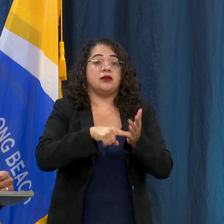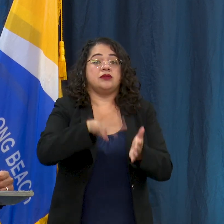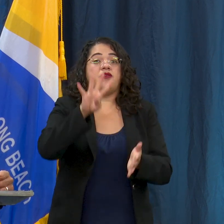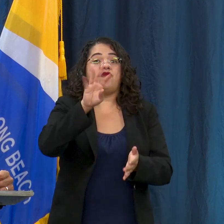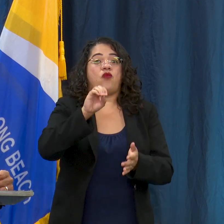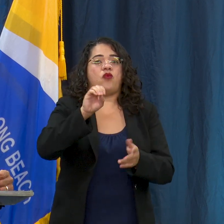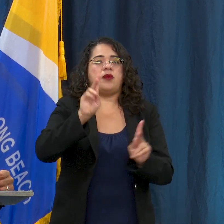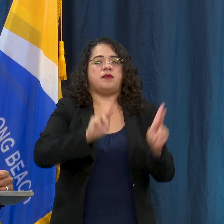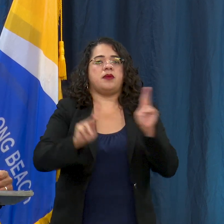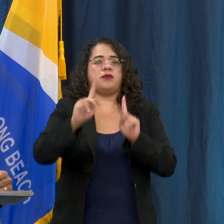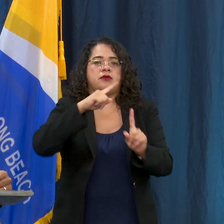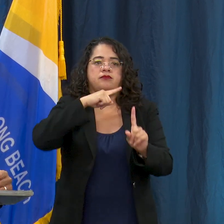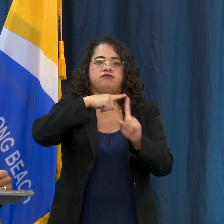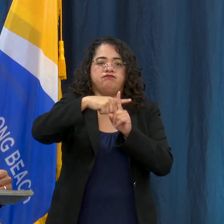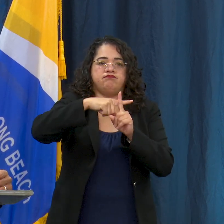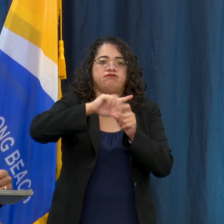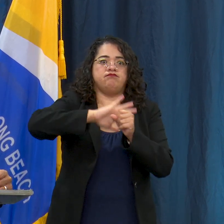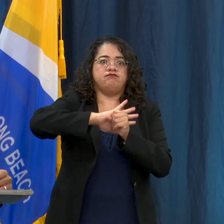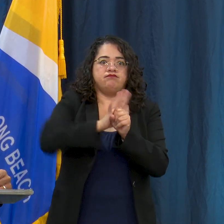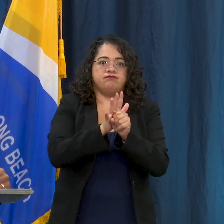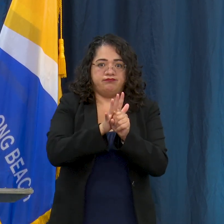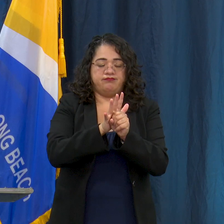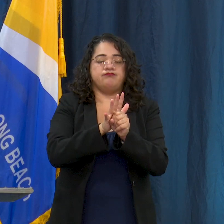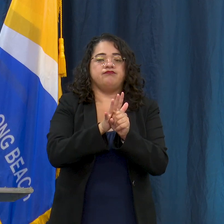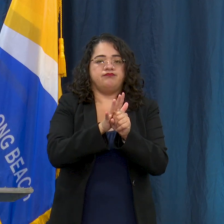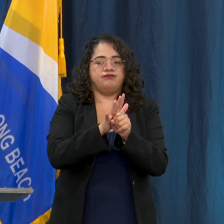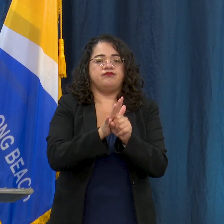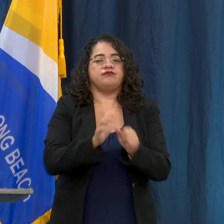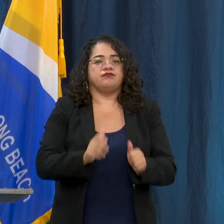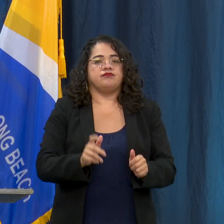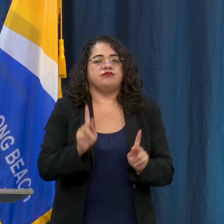positive for COVID in Long Beach total. We know of course the vast majority of